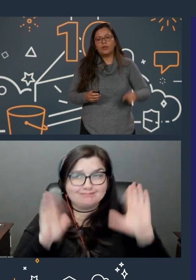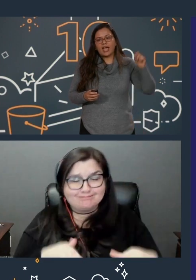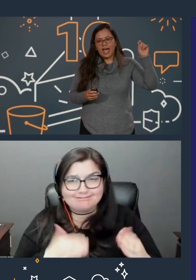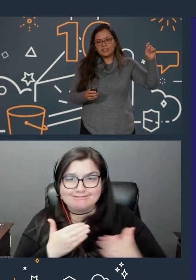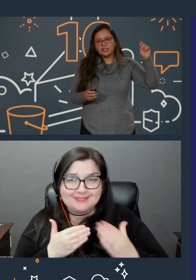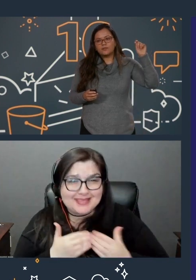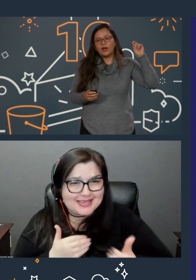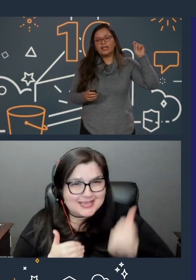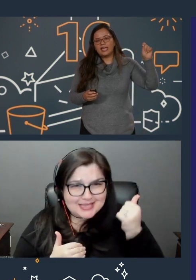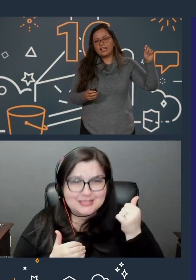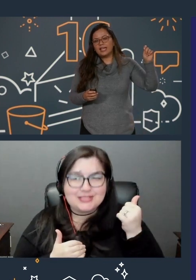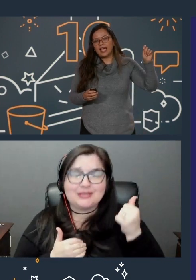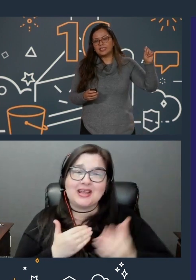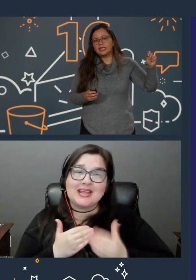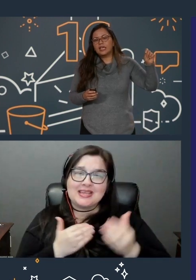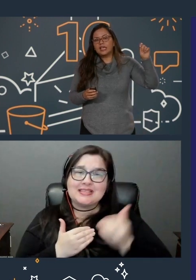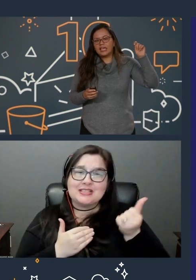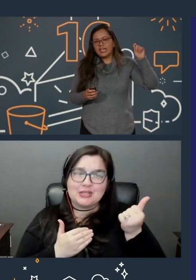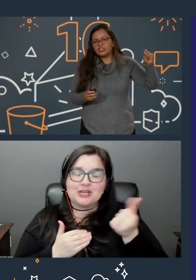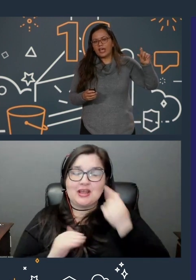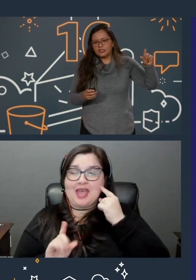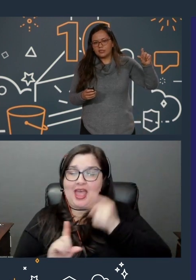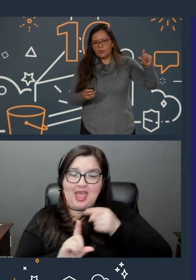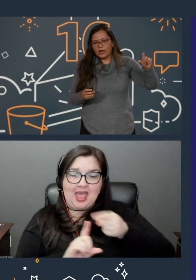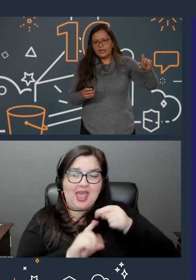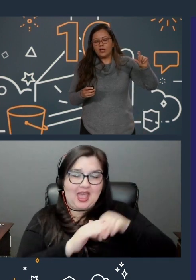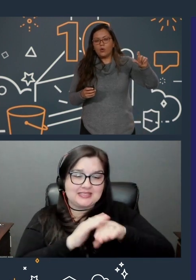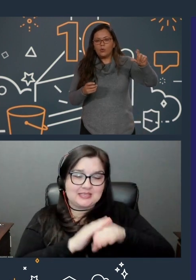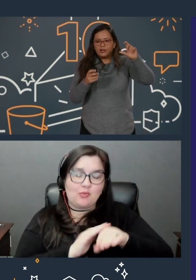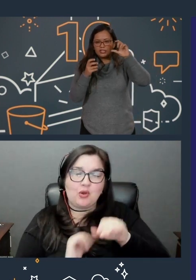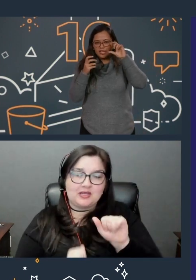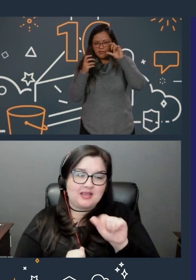With Access Point Alias, each access point will receive